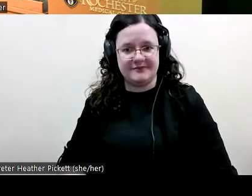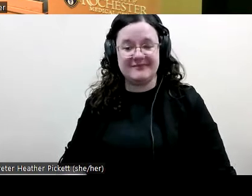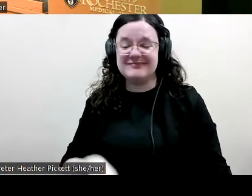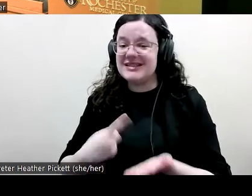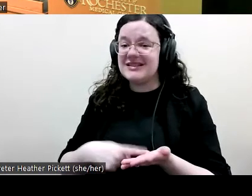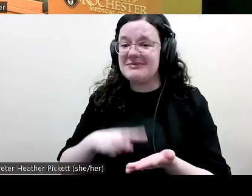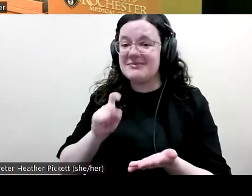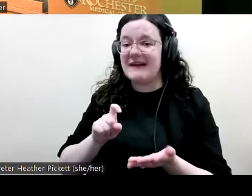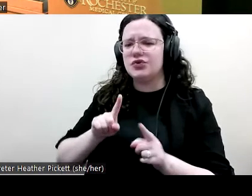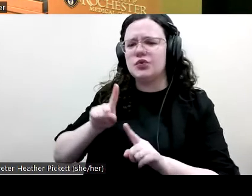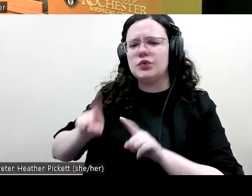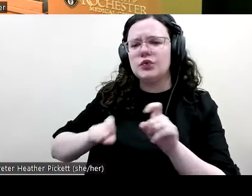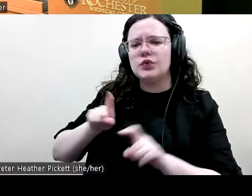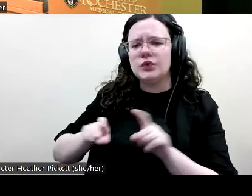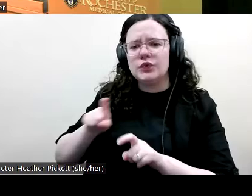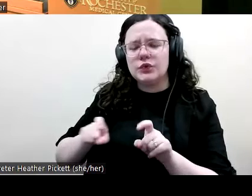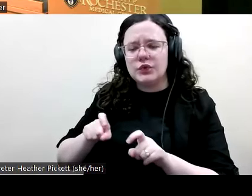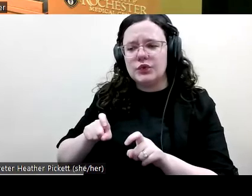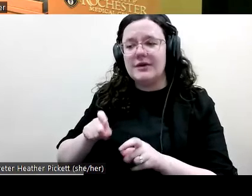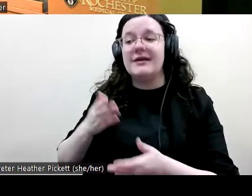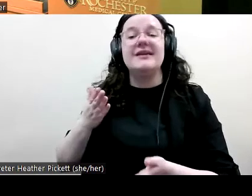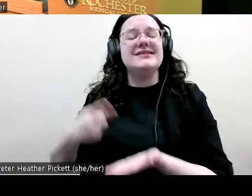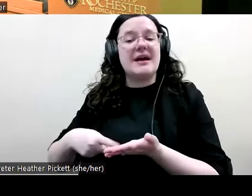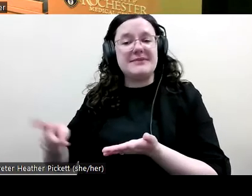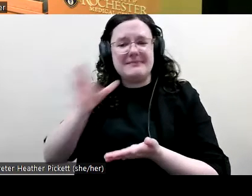know they tried this medication before why aren't you listening to me that it's not working it's